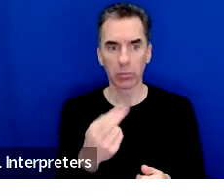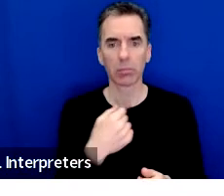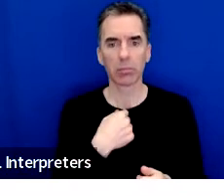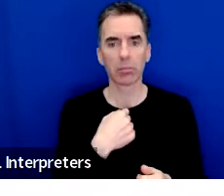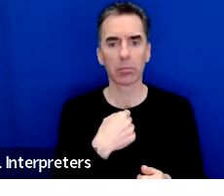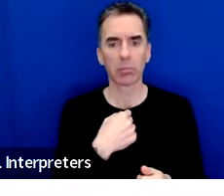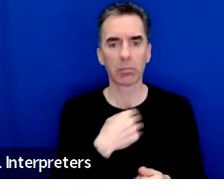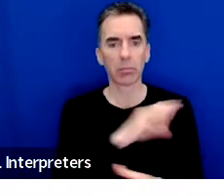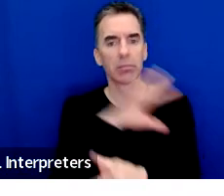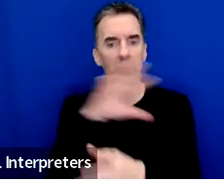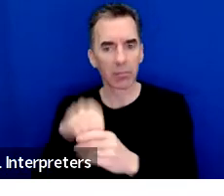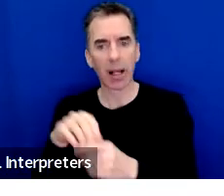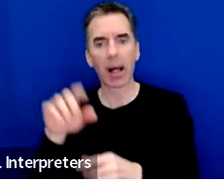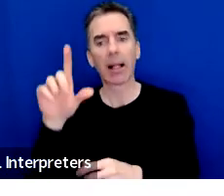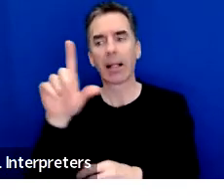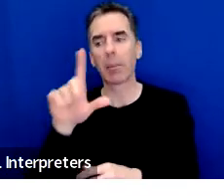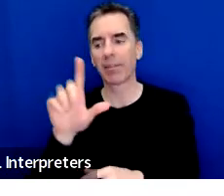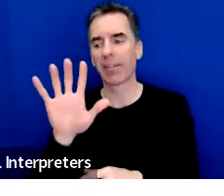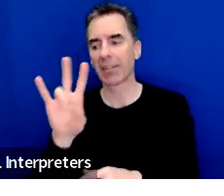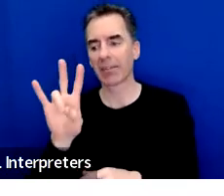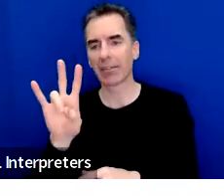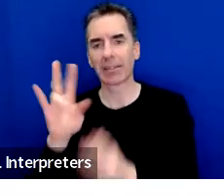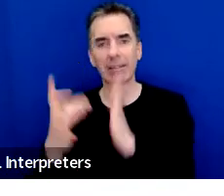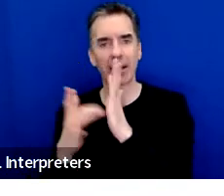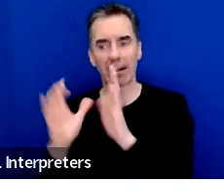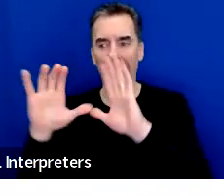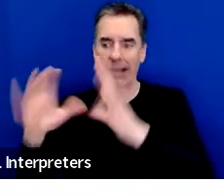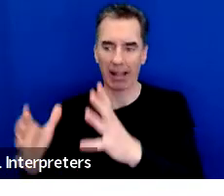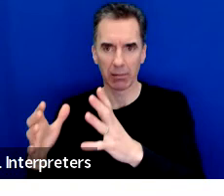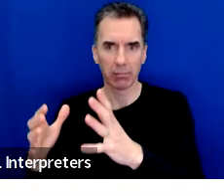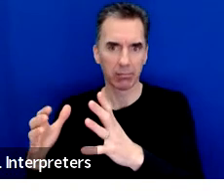57 class and talk a little bit about library liaisons because this is,